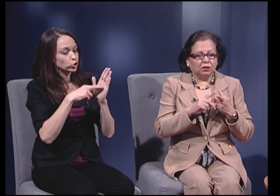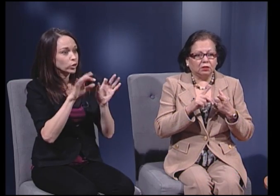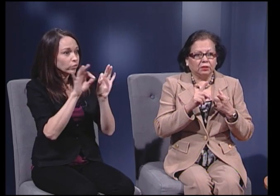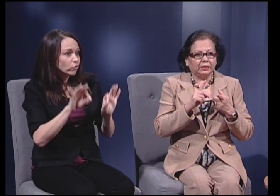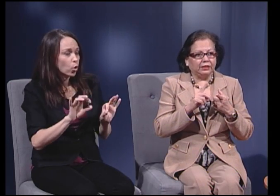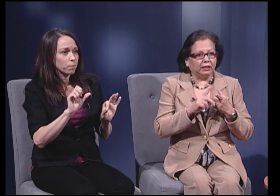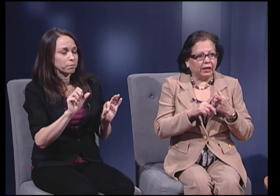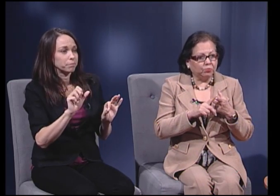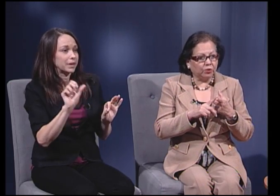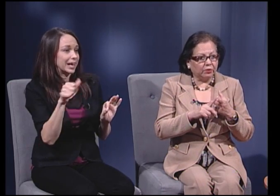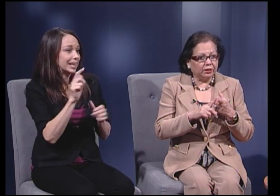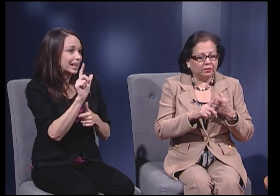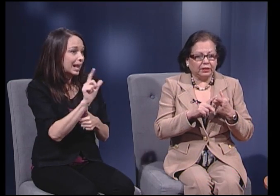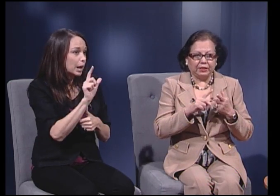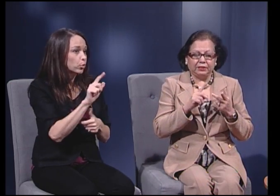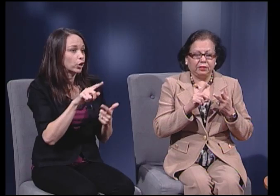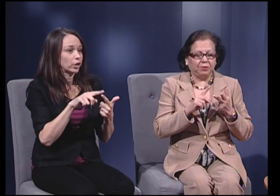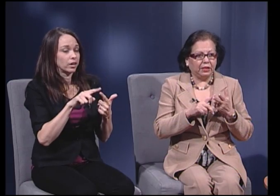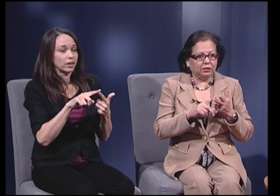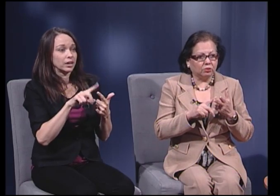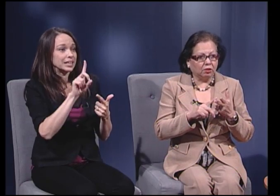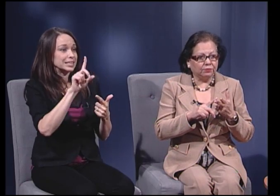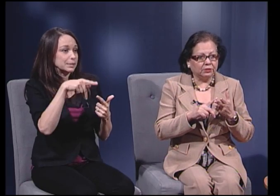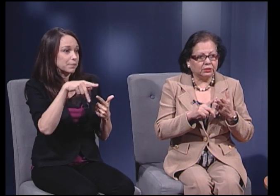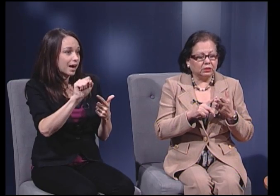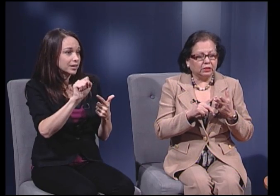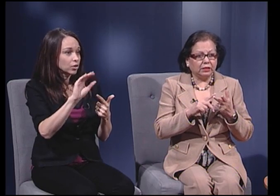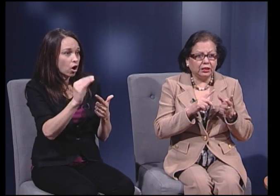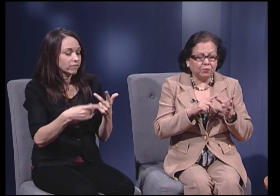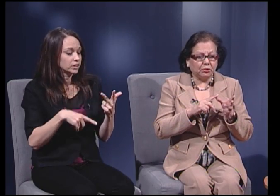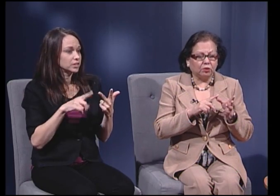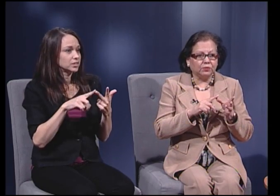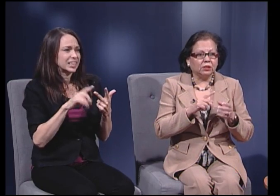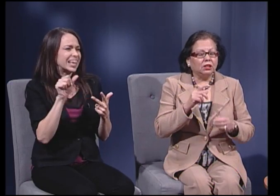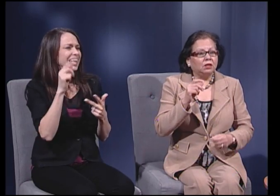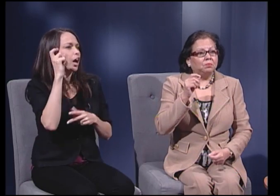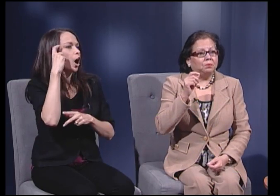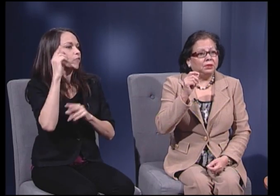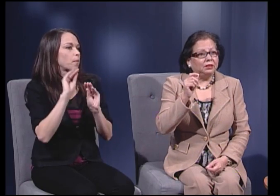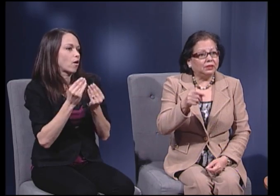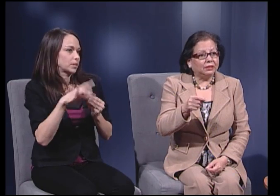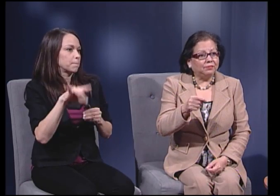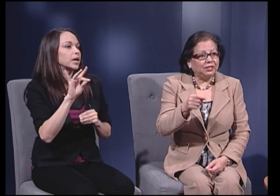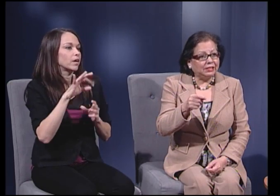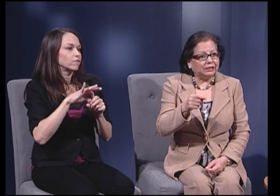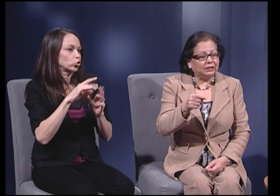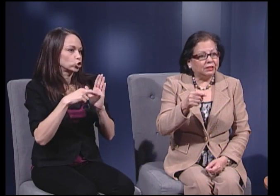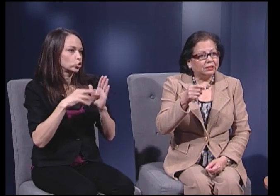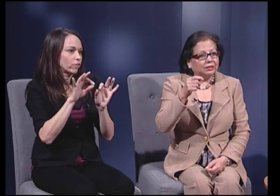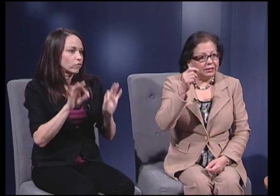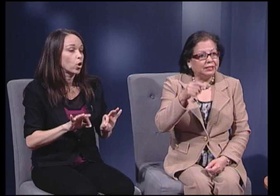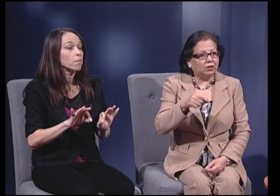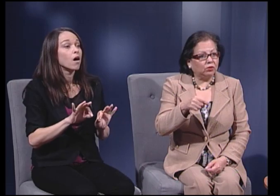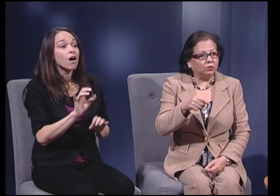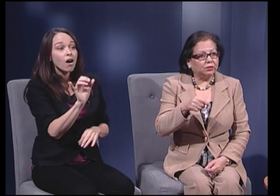at any library, at any DPS office, any government office. But conveniently, they can download it.